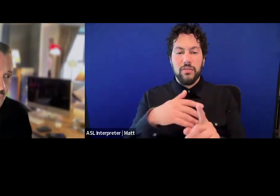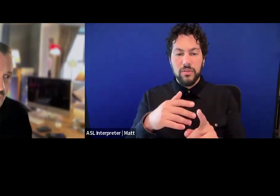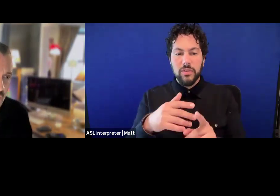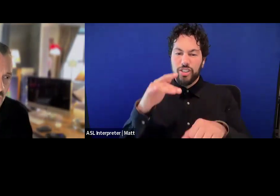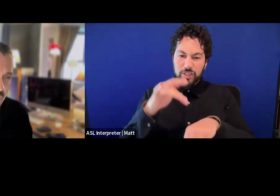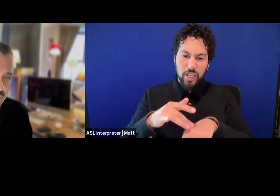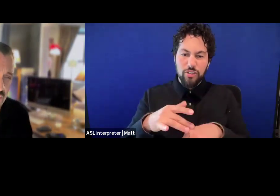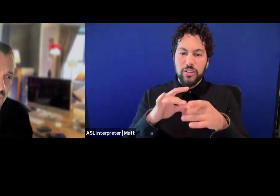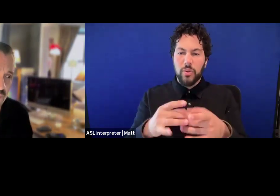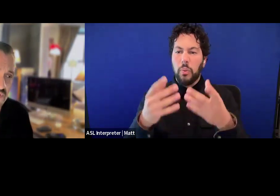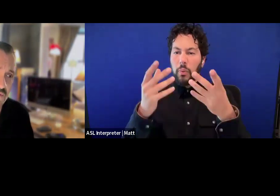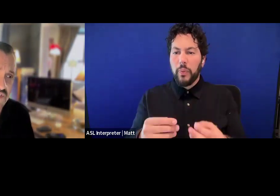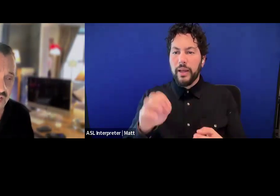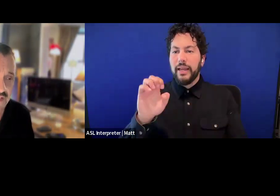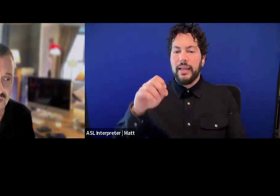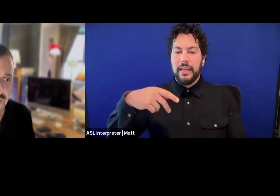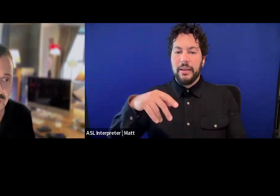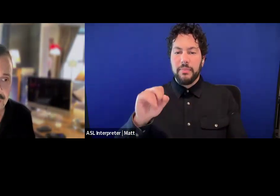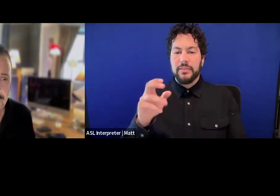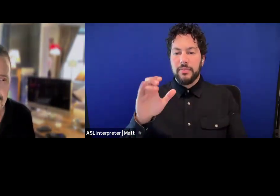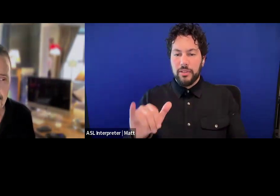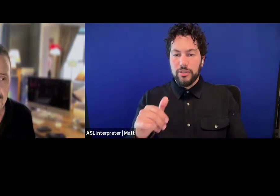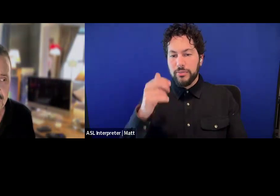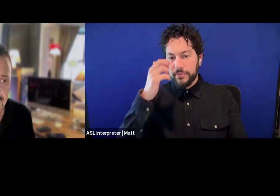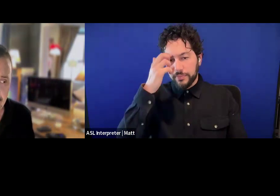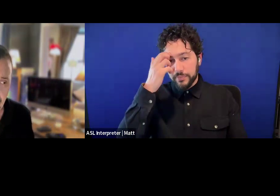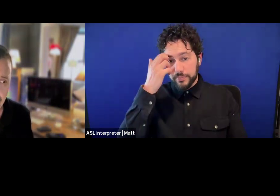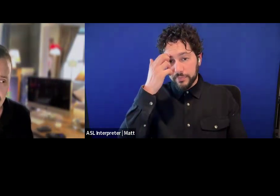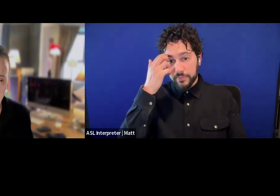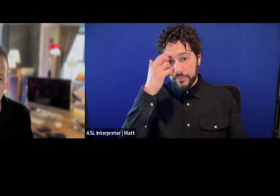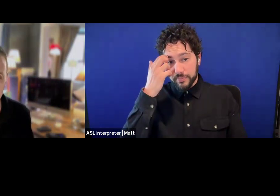He preserves the density and indeterminacy of these encounters,